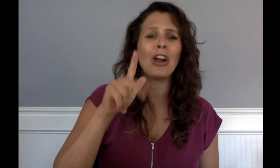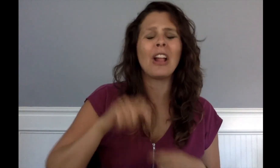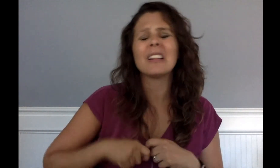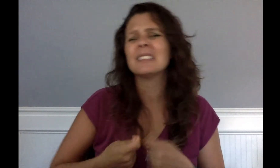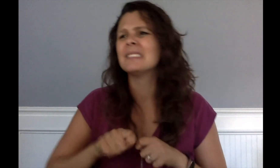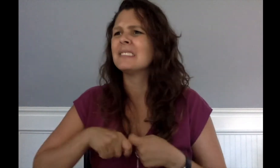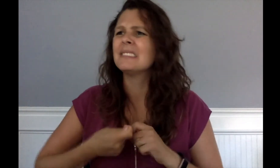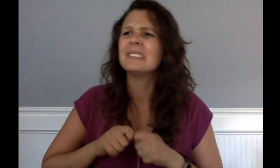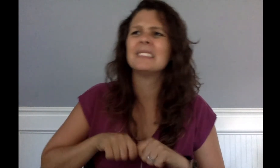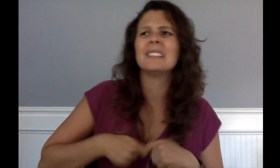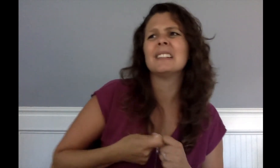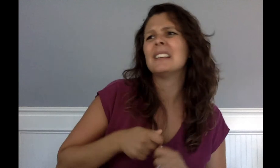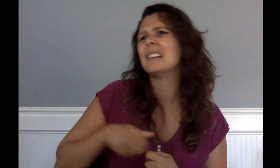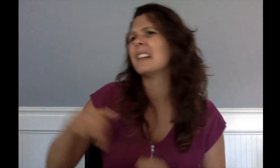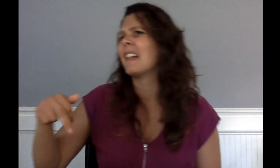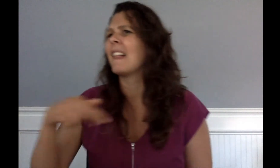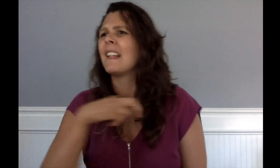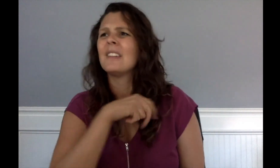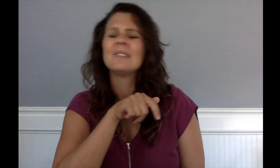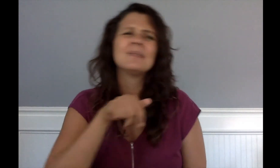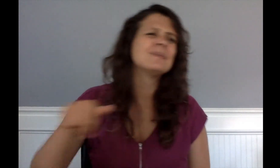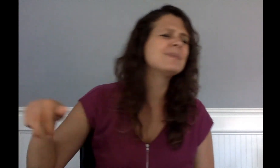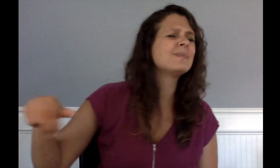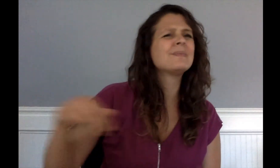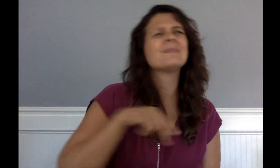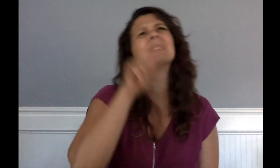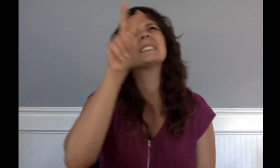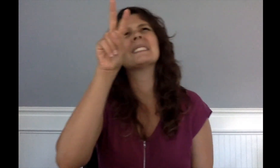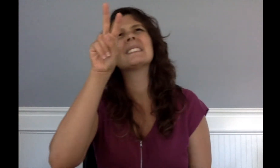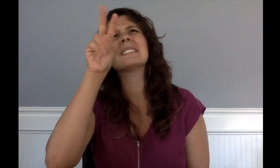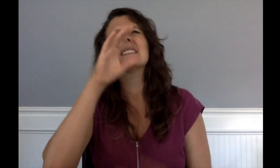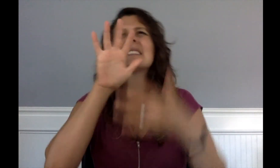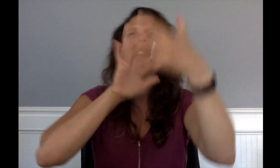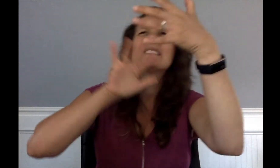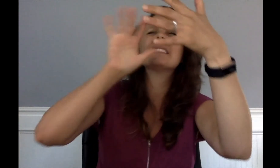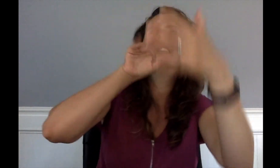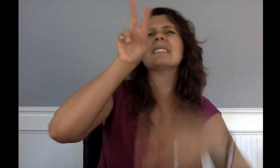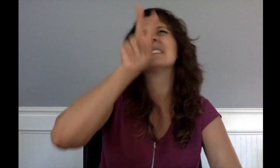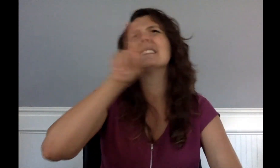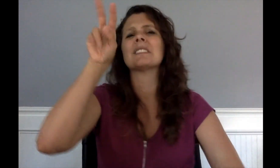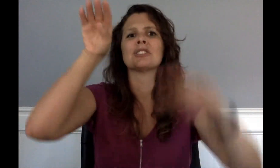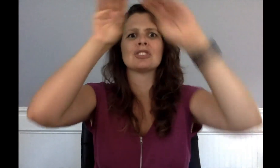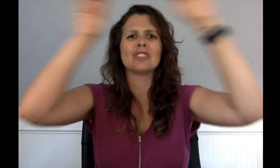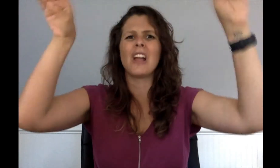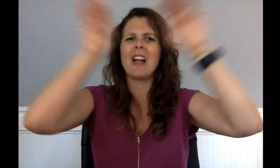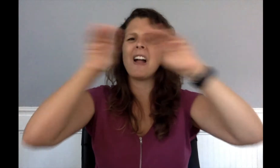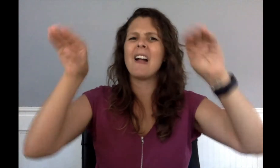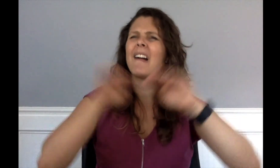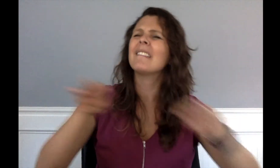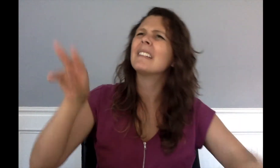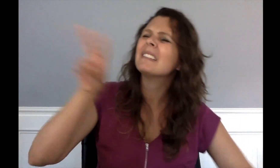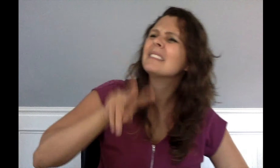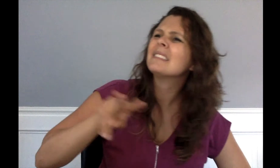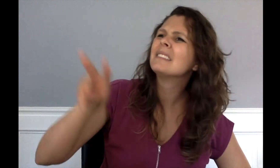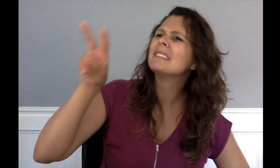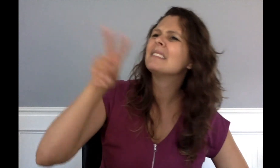necklace thing. She stopped and studied the shelf